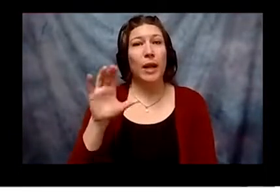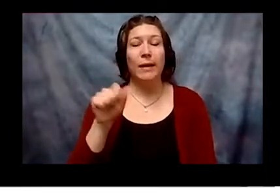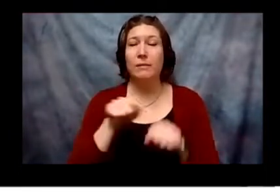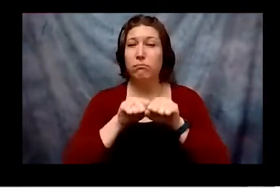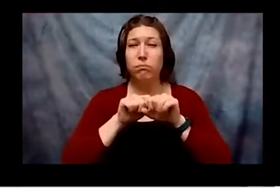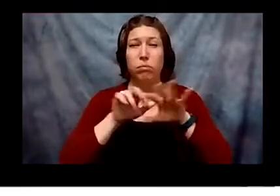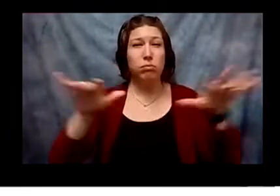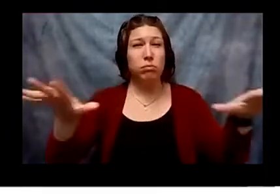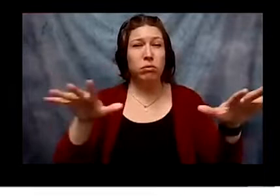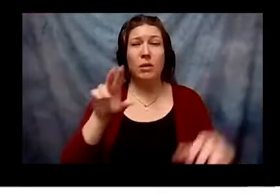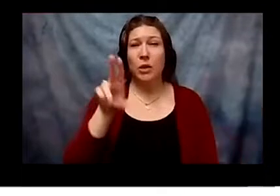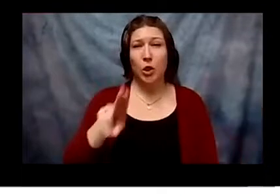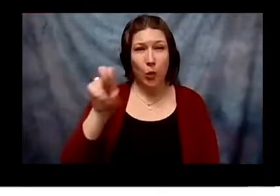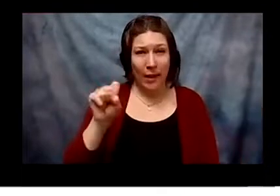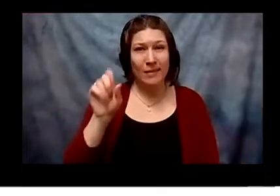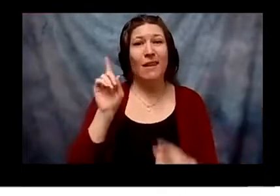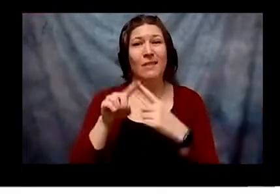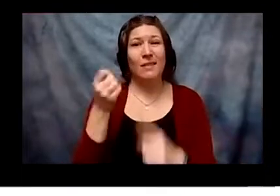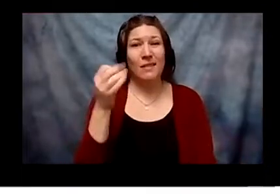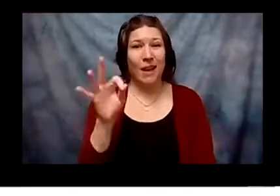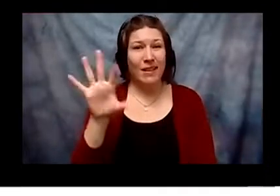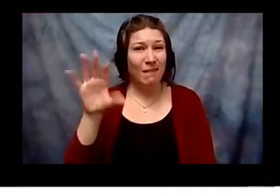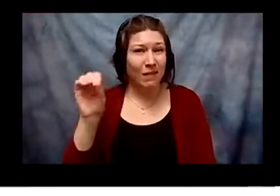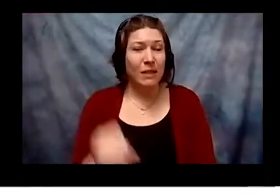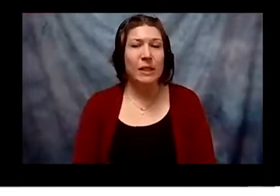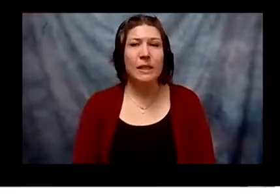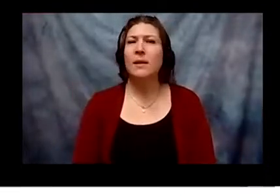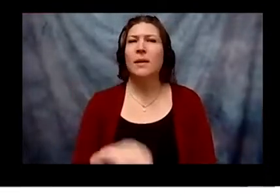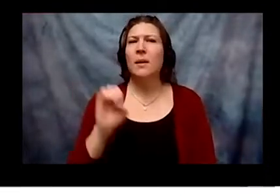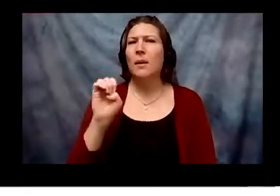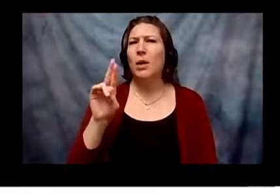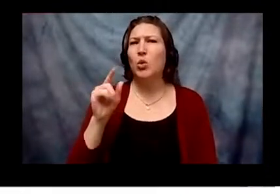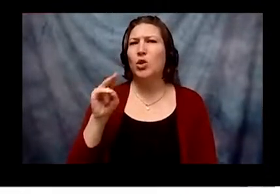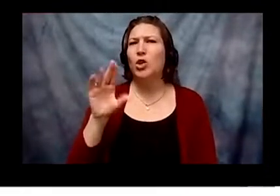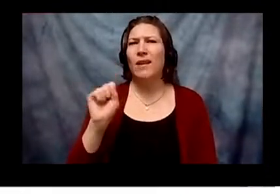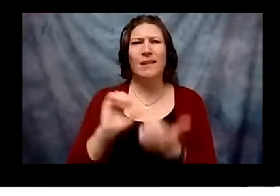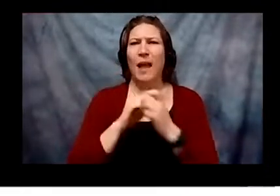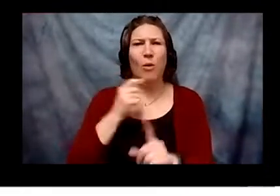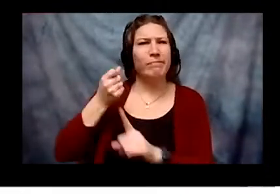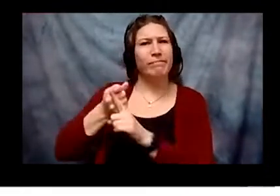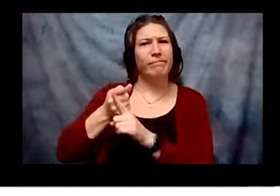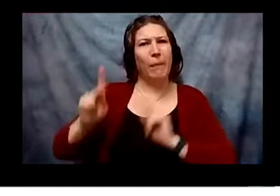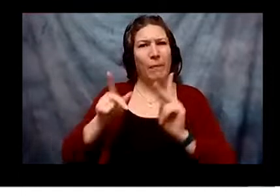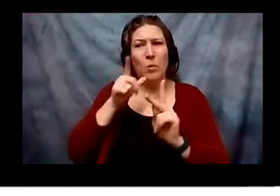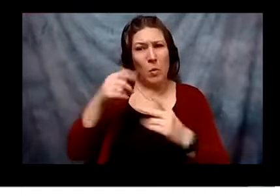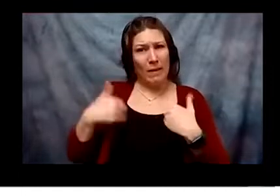in the US until the 1950s. But what did eugenics mean for people with actual and perceived disability?